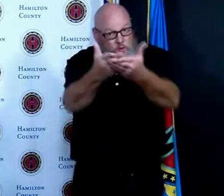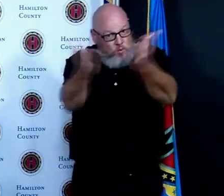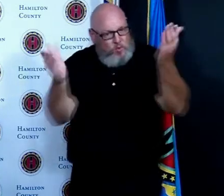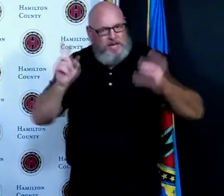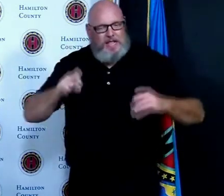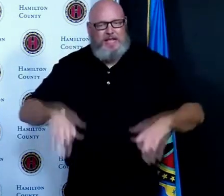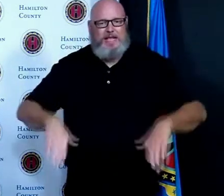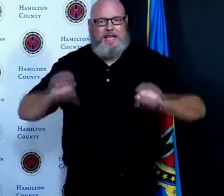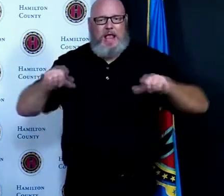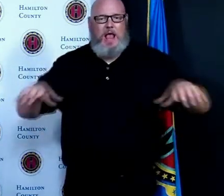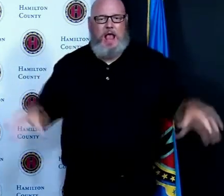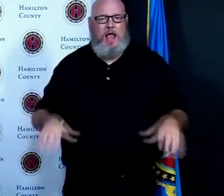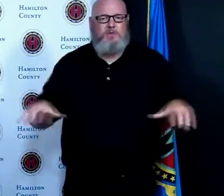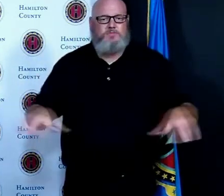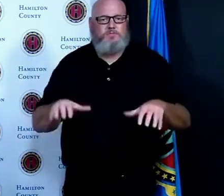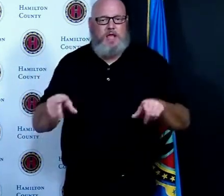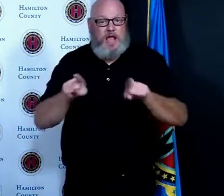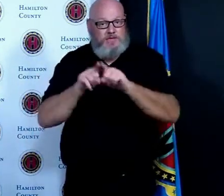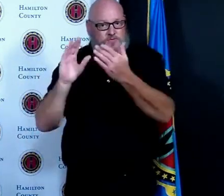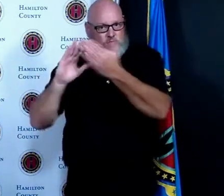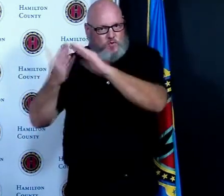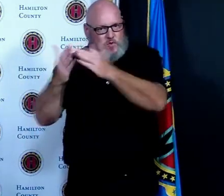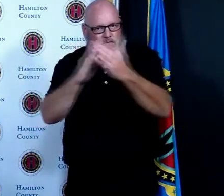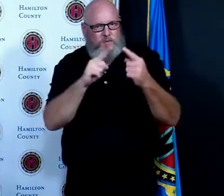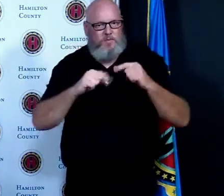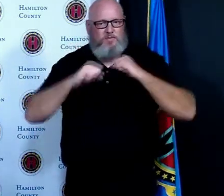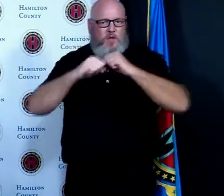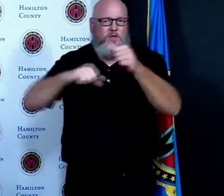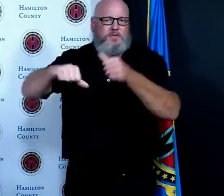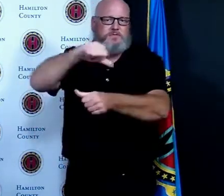all of us doing some simple things for each other to make sure that we can keep the